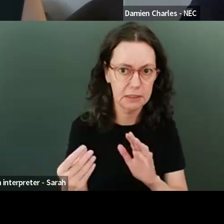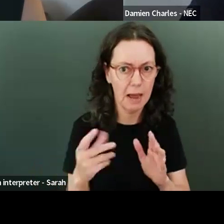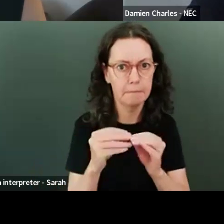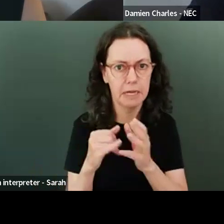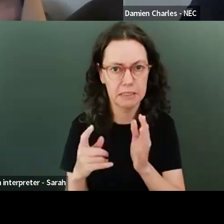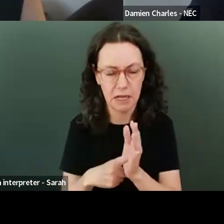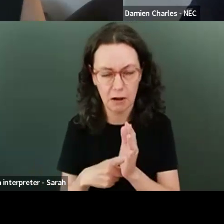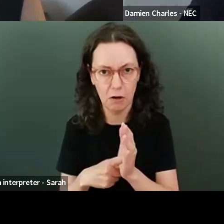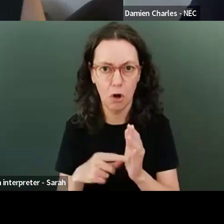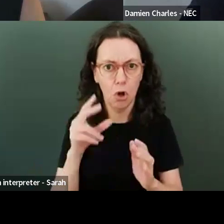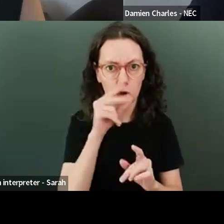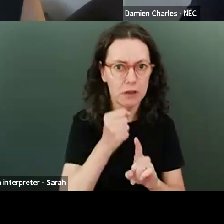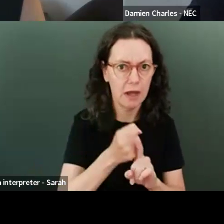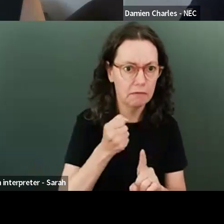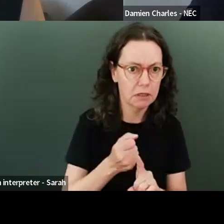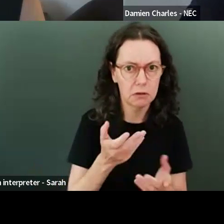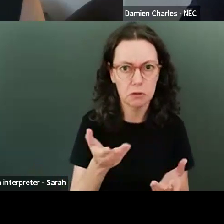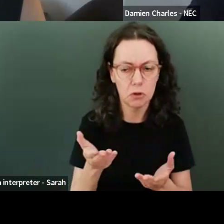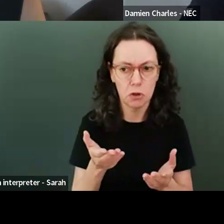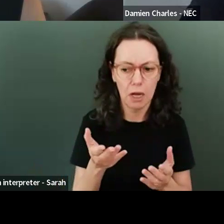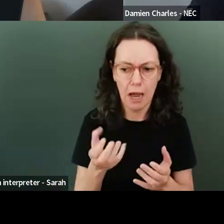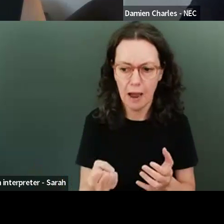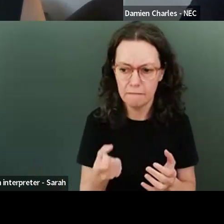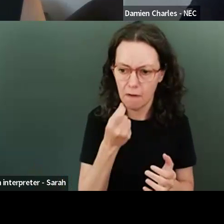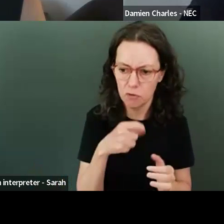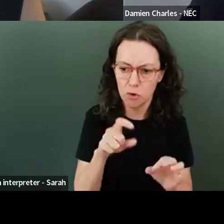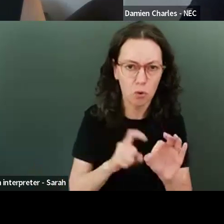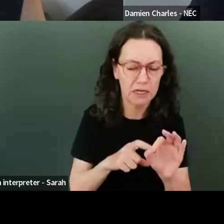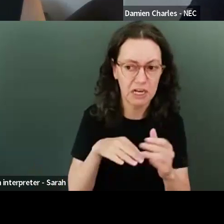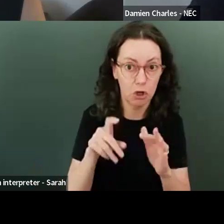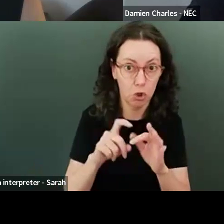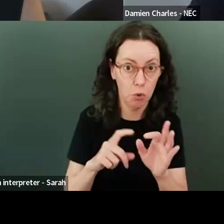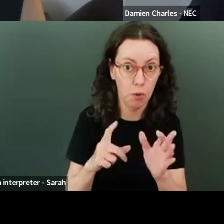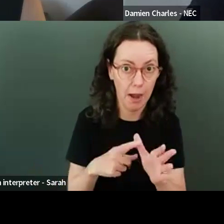your role as a Youth Advocate there's